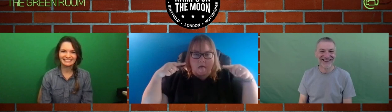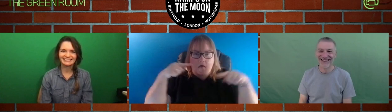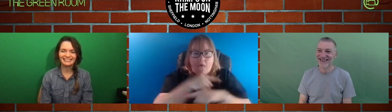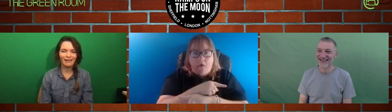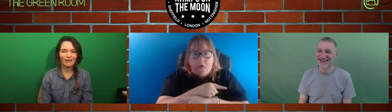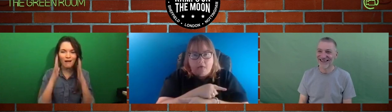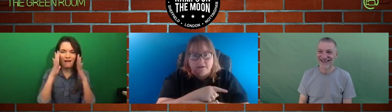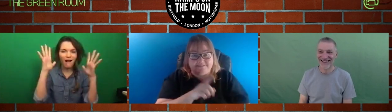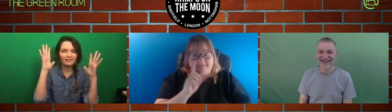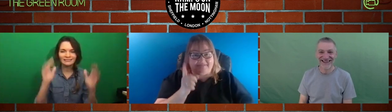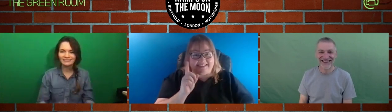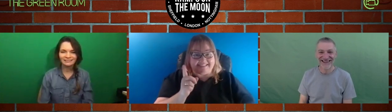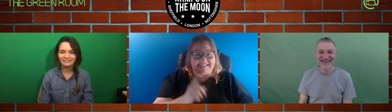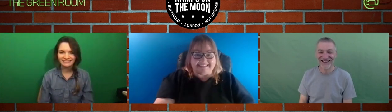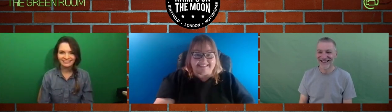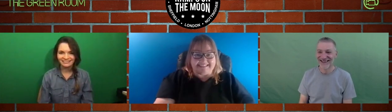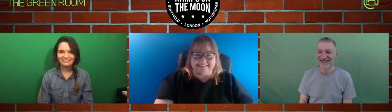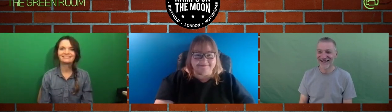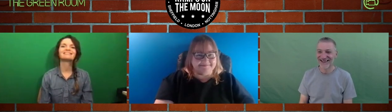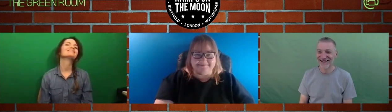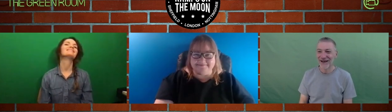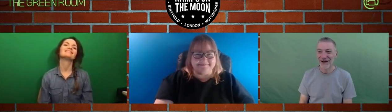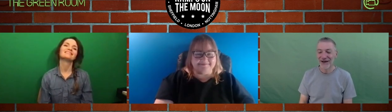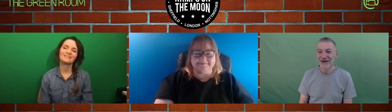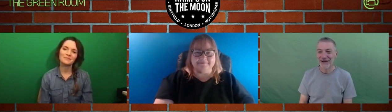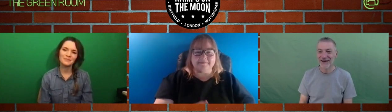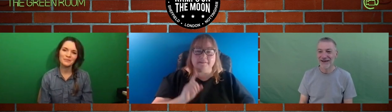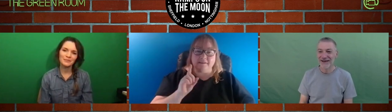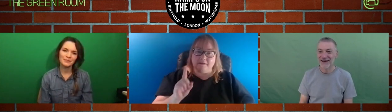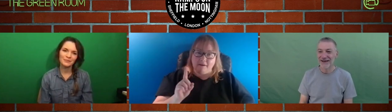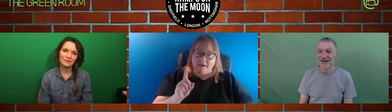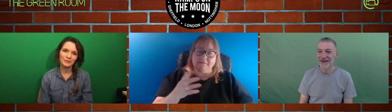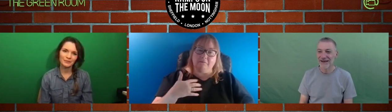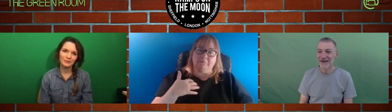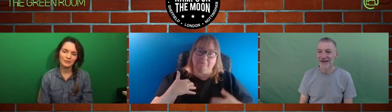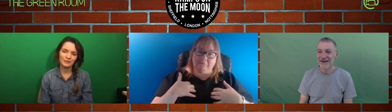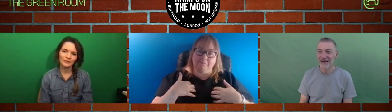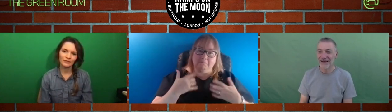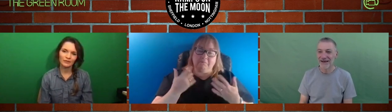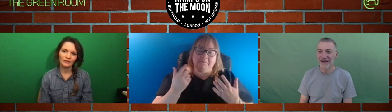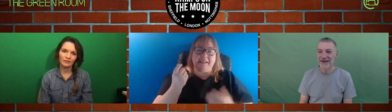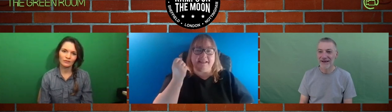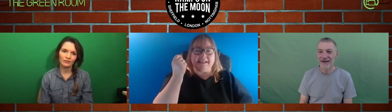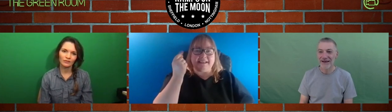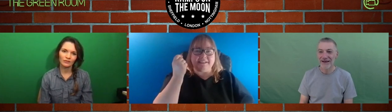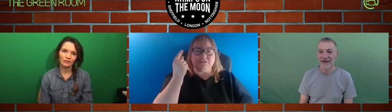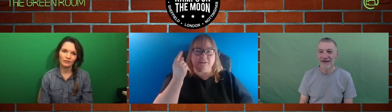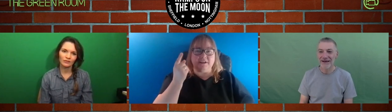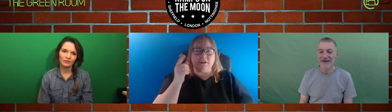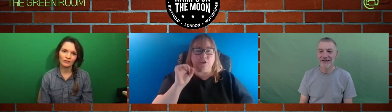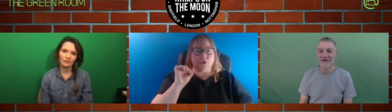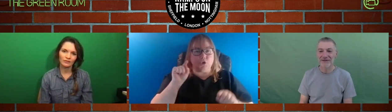you know what made me realise though, it made me realise what a good rhythm you guys had got into